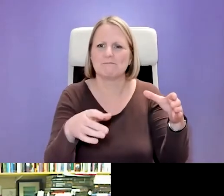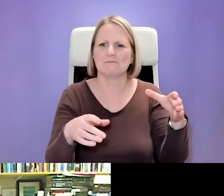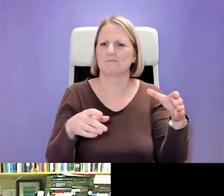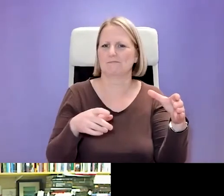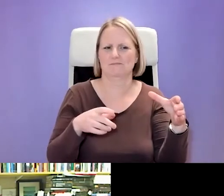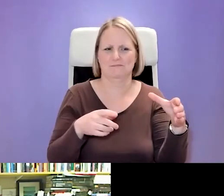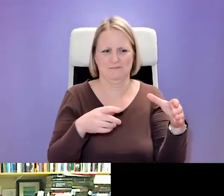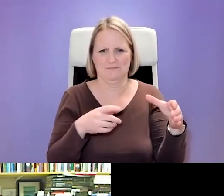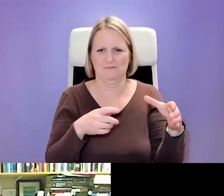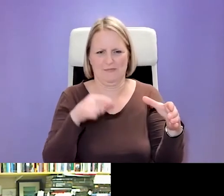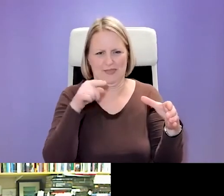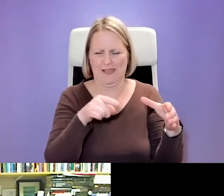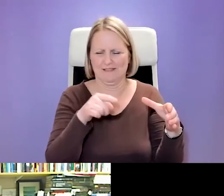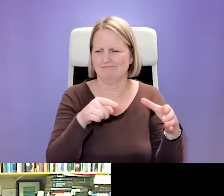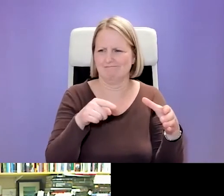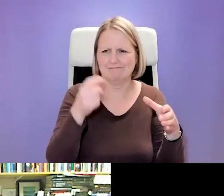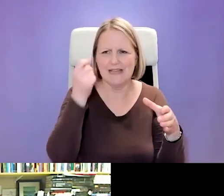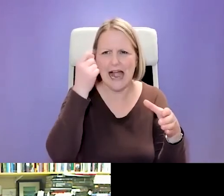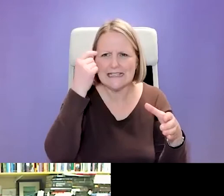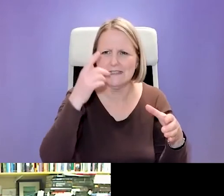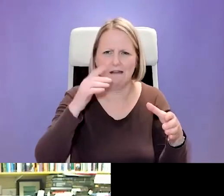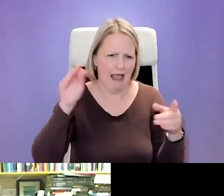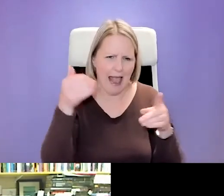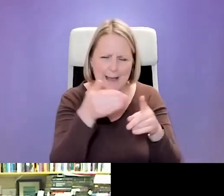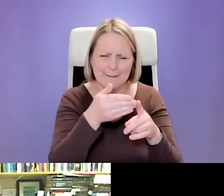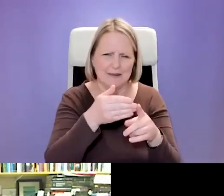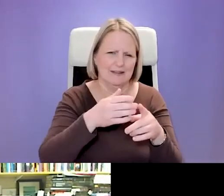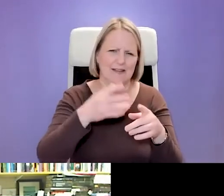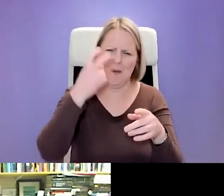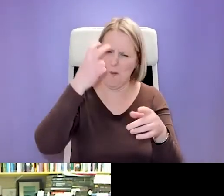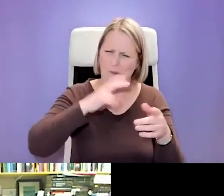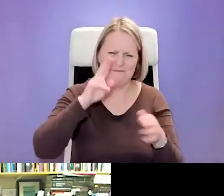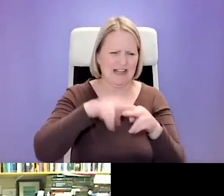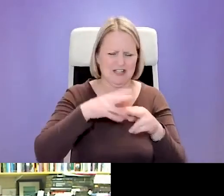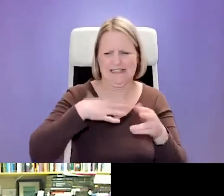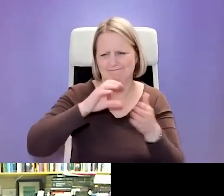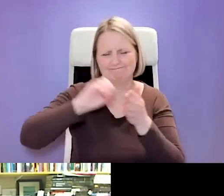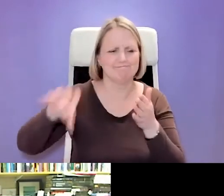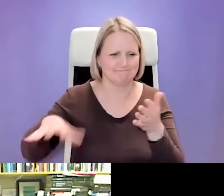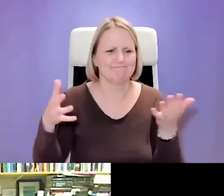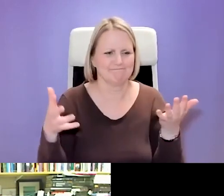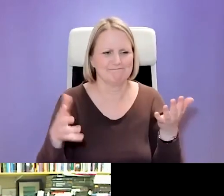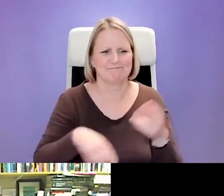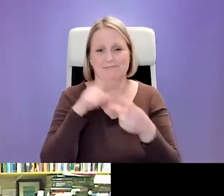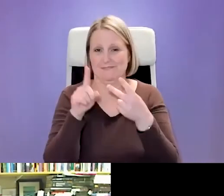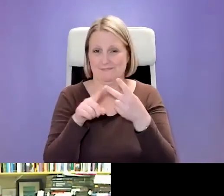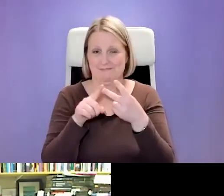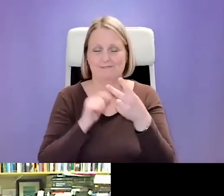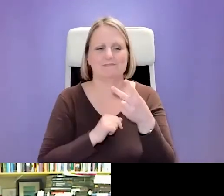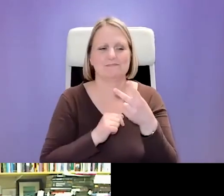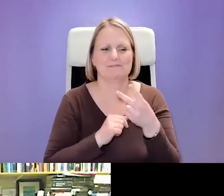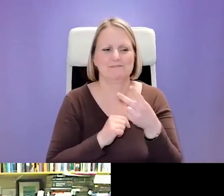it's a very long-standing idea, but I think it's wrong and that takes me to my second point.